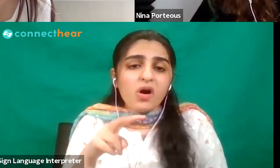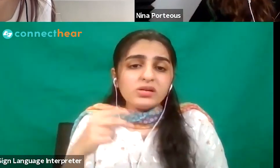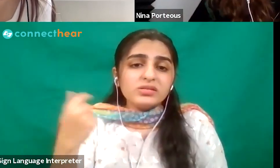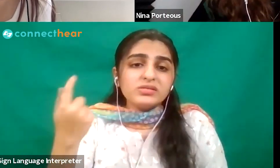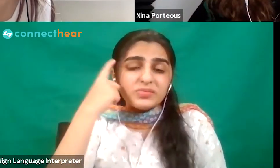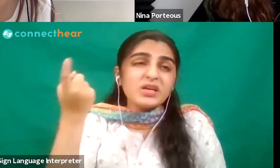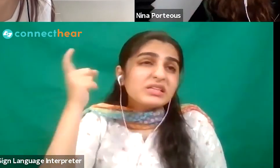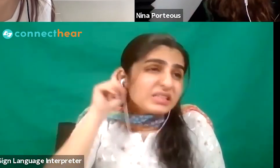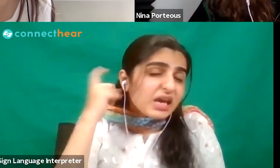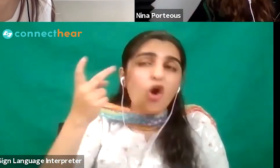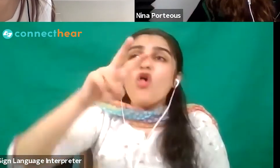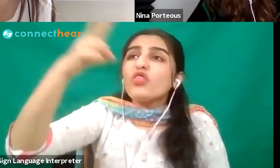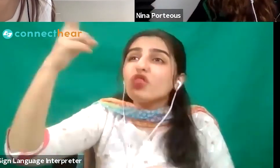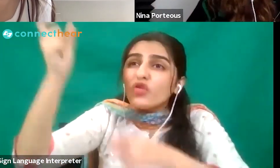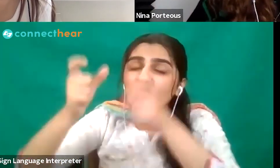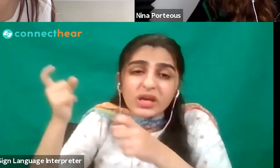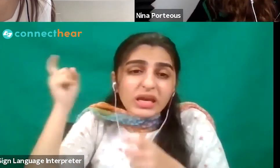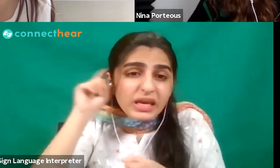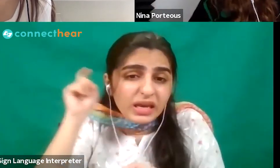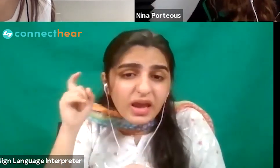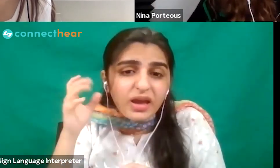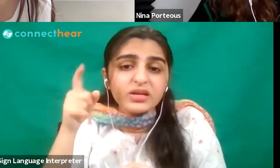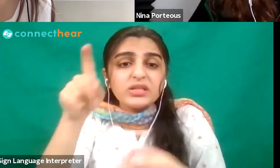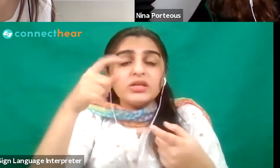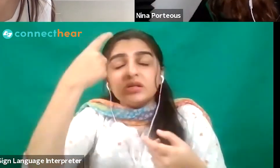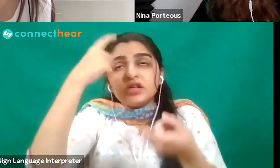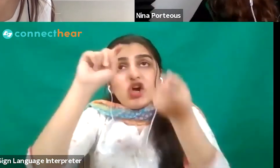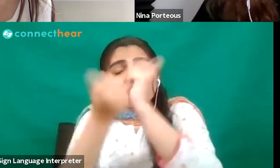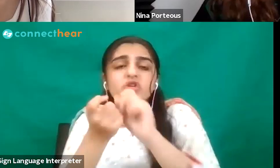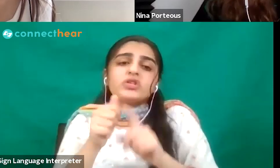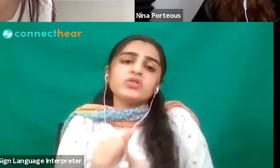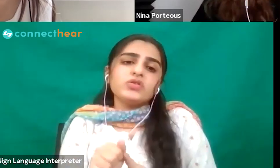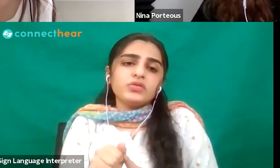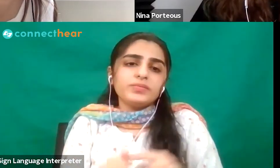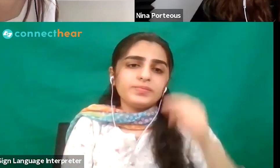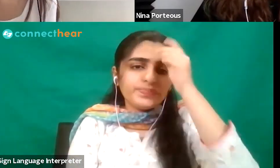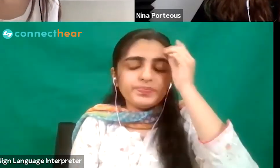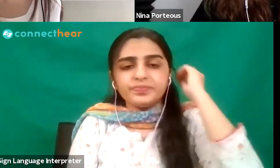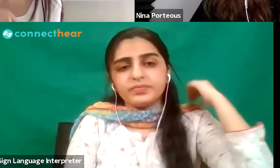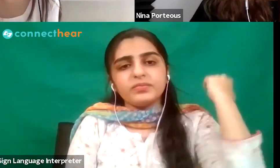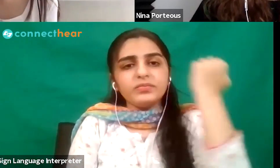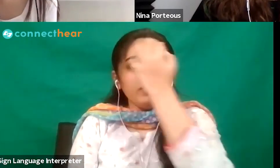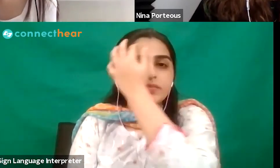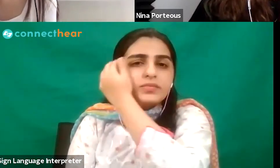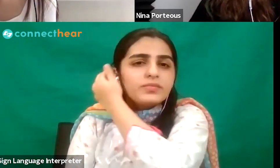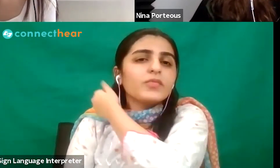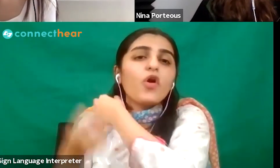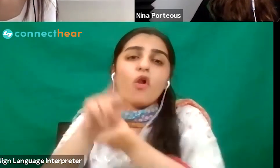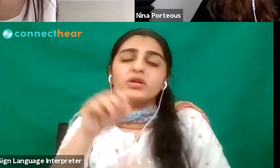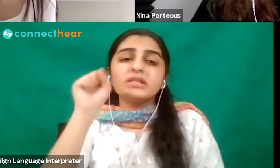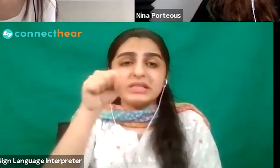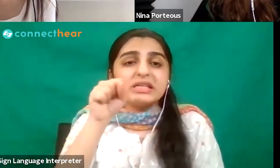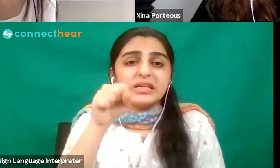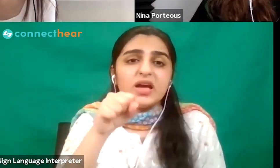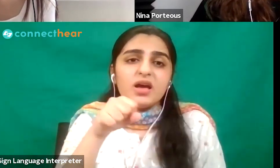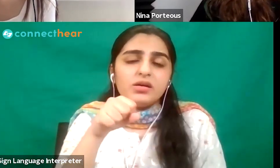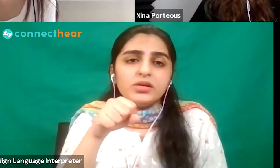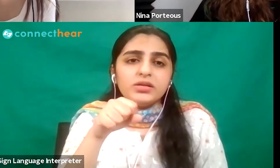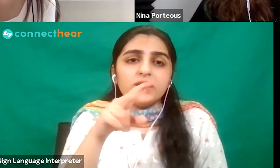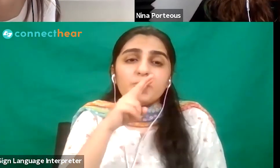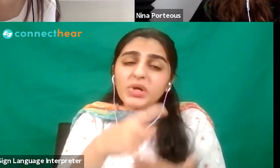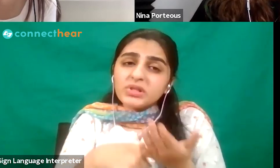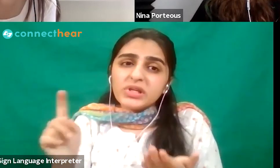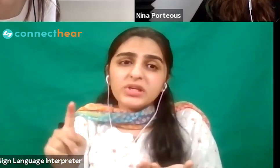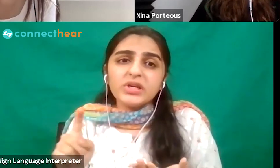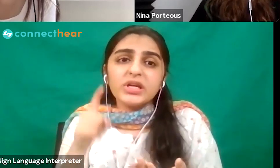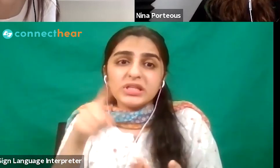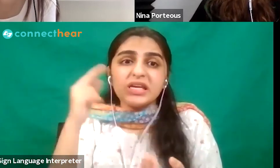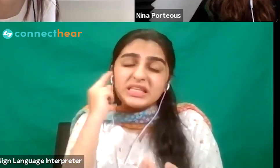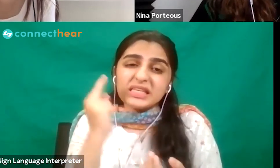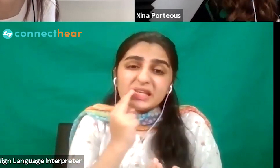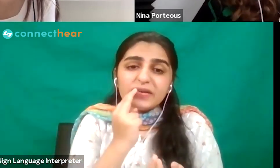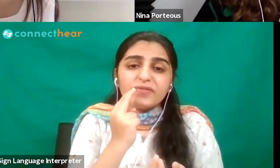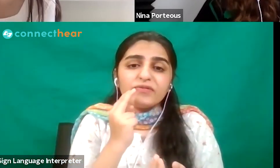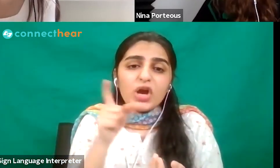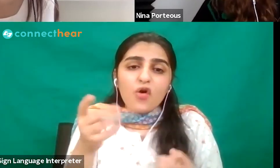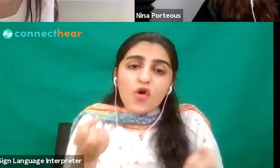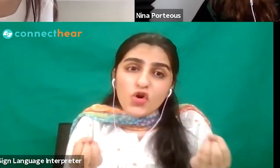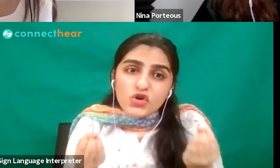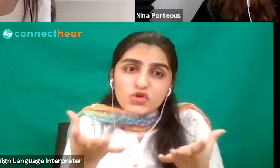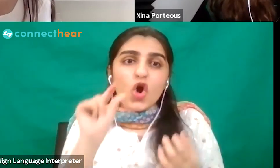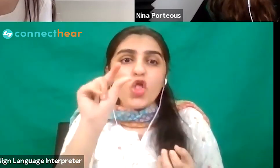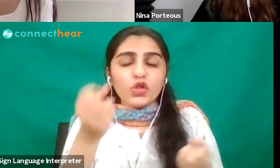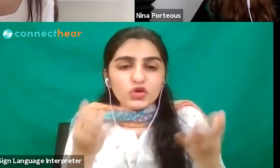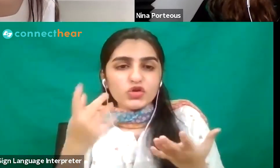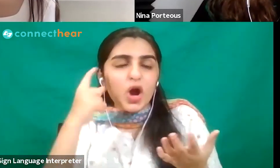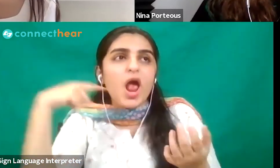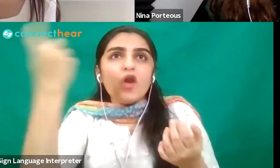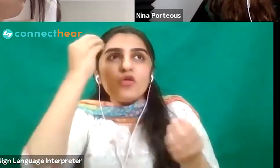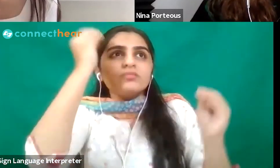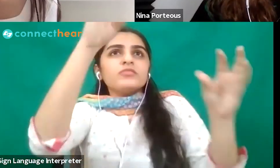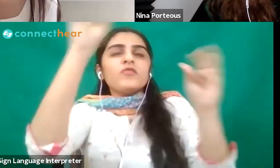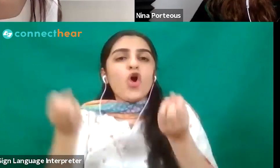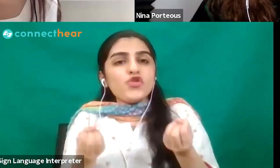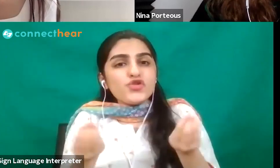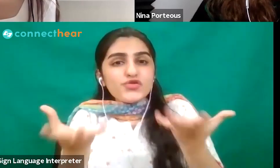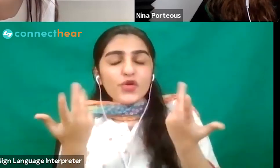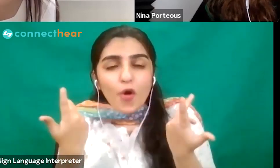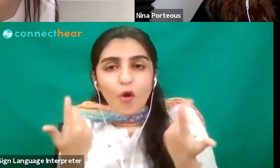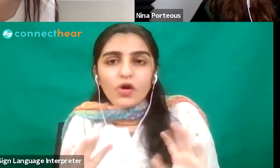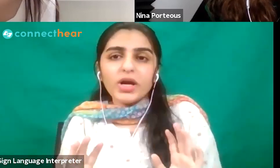Um, okay so the next question that I have is, obviously we all know that the challenges that we face every day with our hangups. How do you feel that you've been able to overcome them.